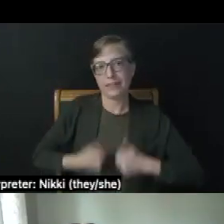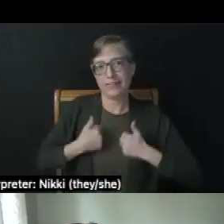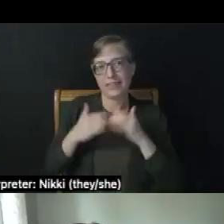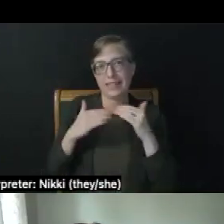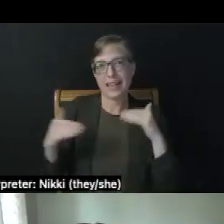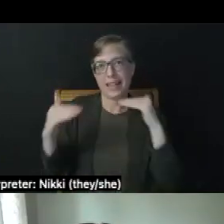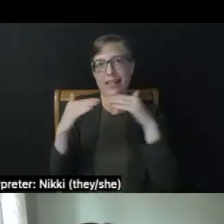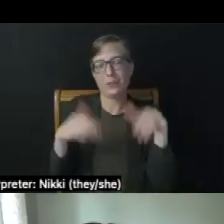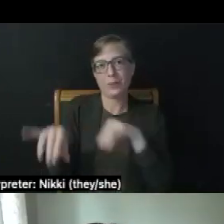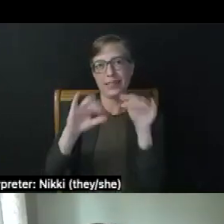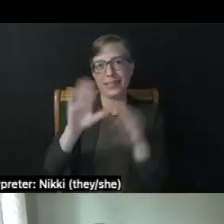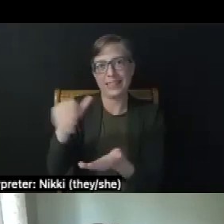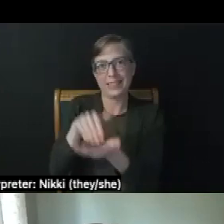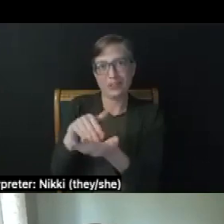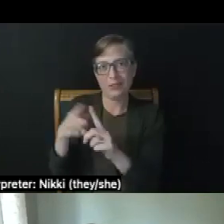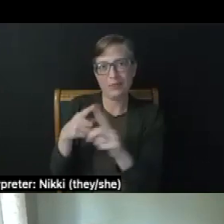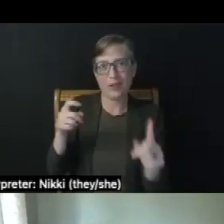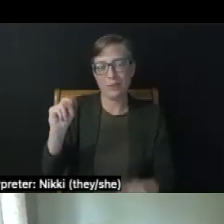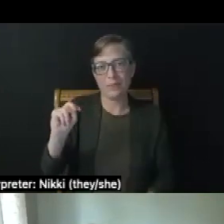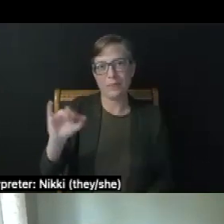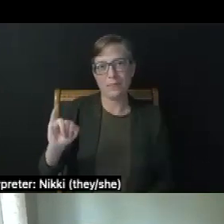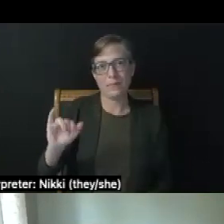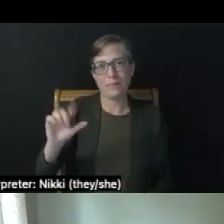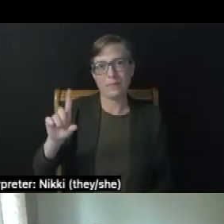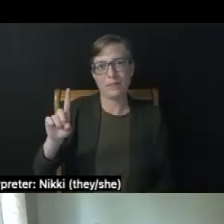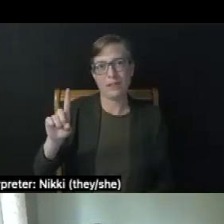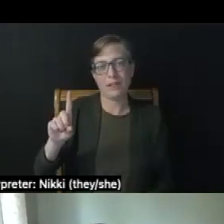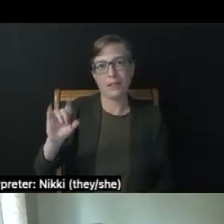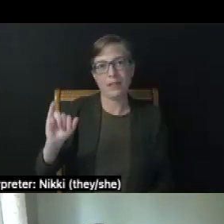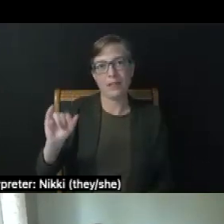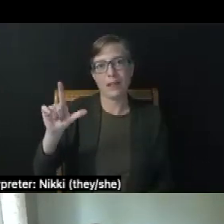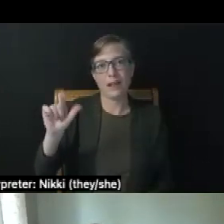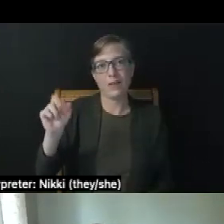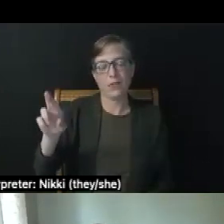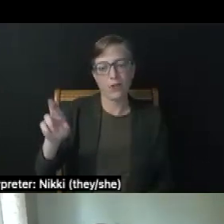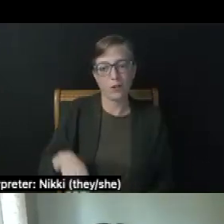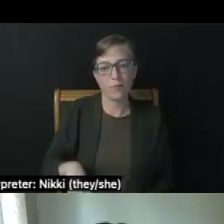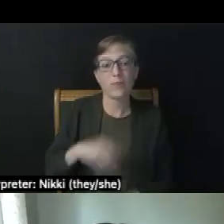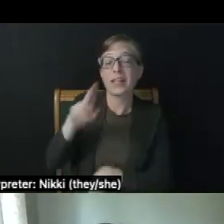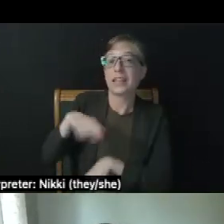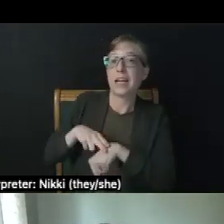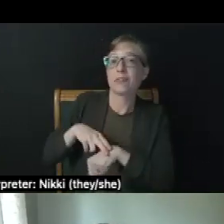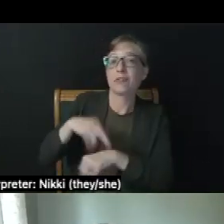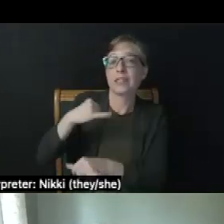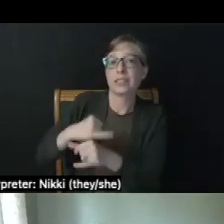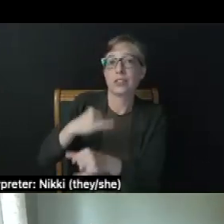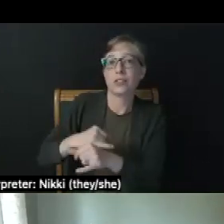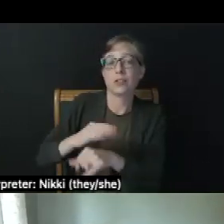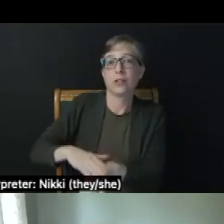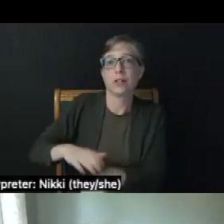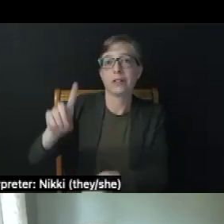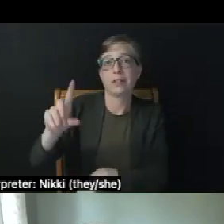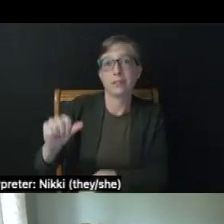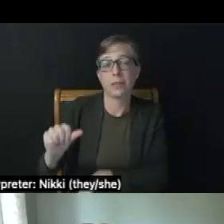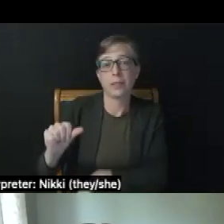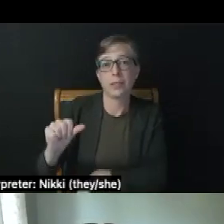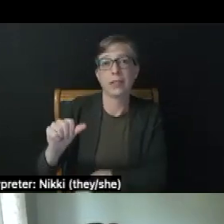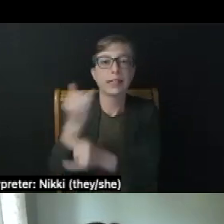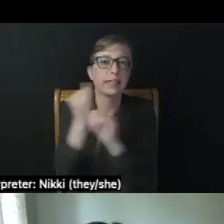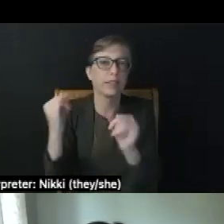NIDILRR, or the National Institute on Disability, Independent Living and Rehabilitation Research.